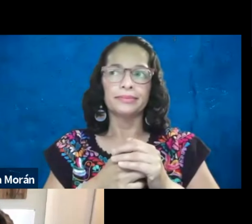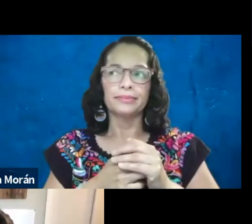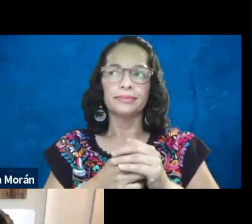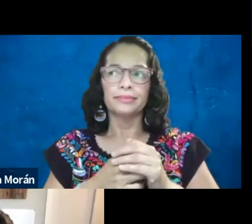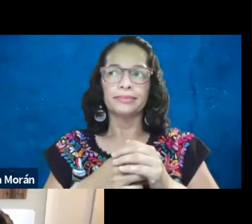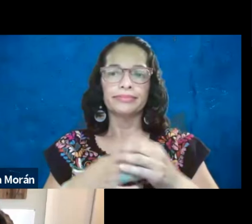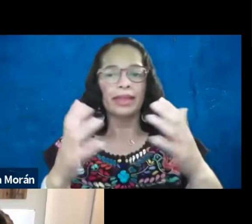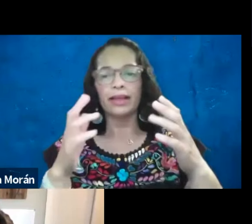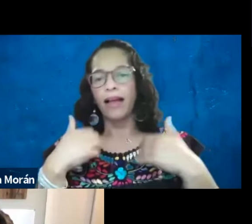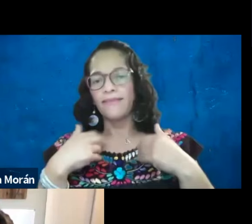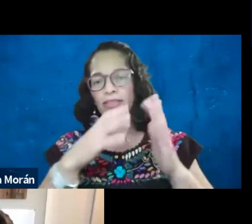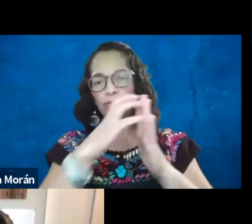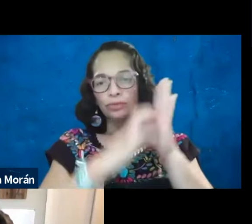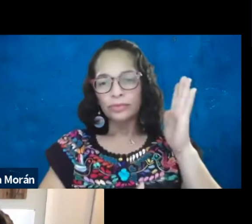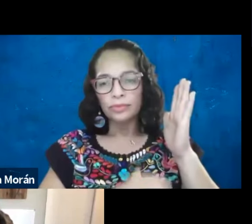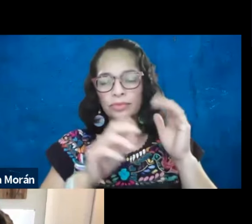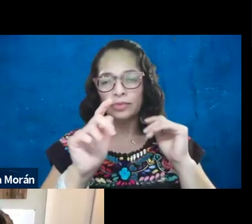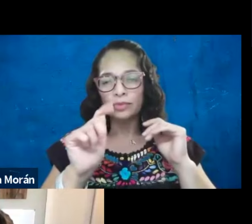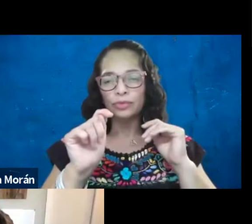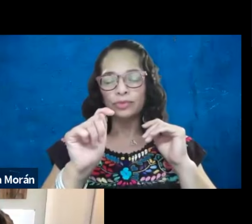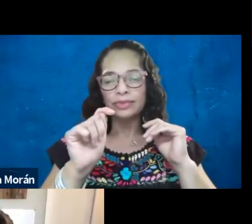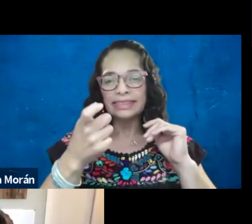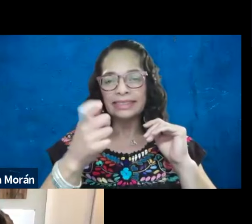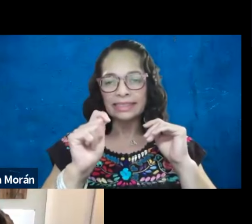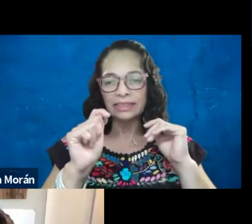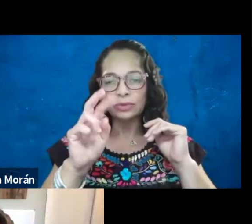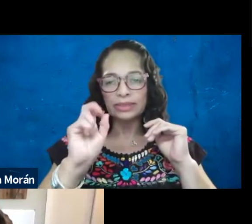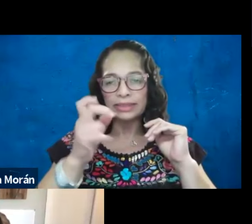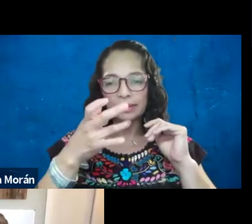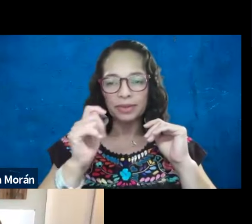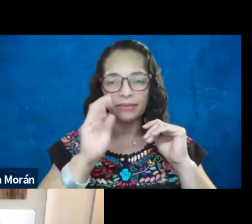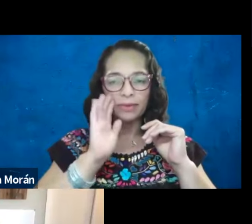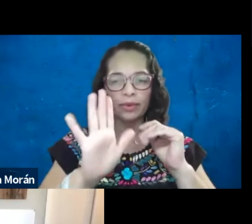want to do in person or virtually you know having a